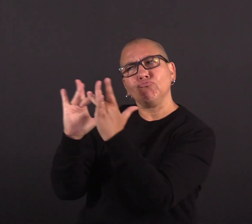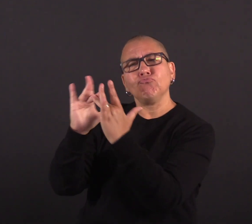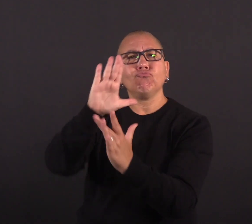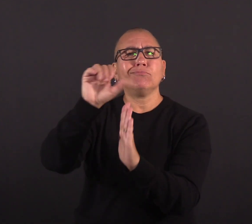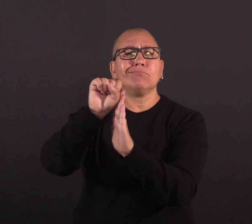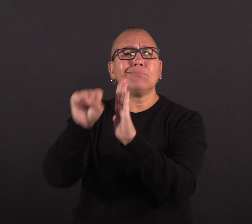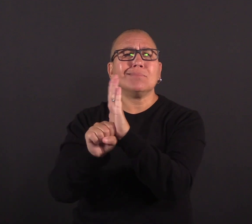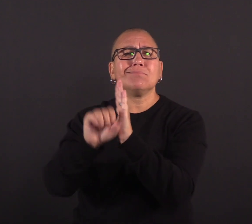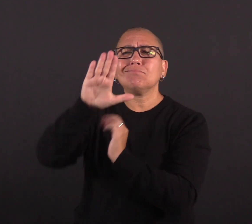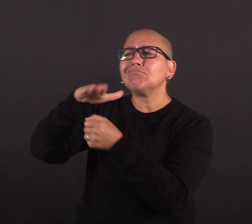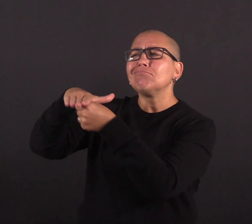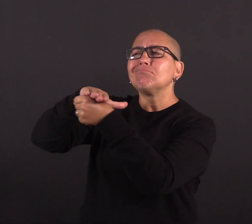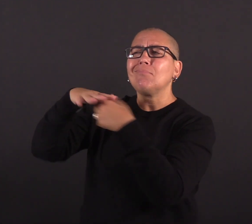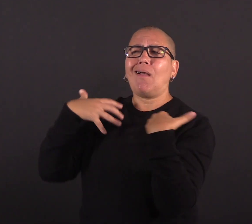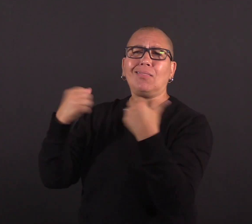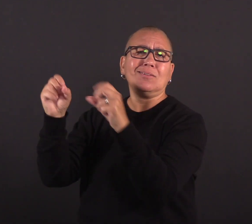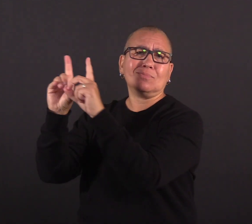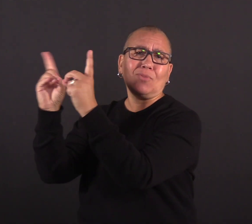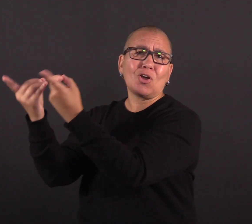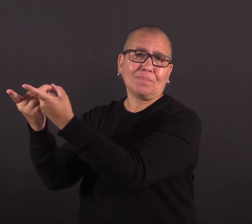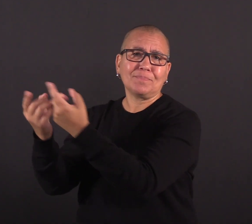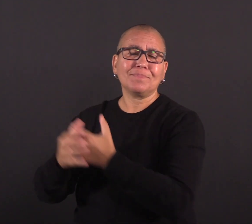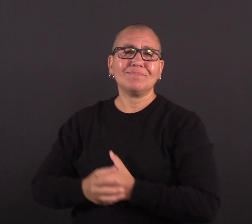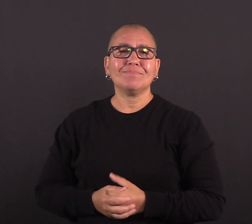participation in the program. For help finding contact your state or local health department.